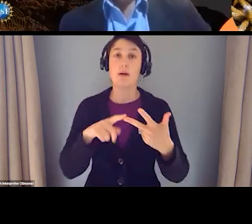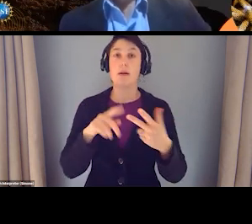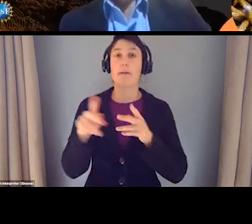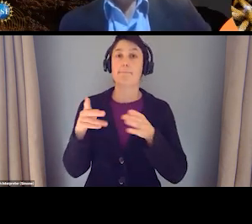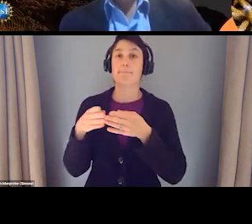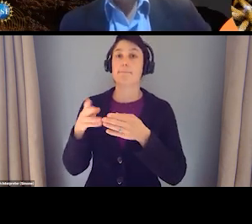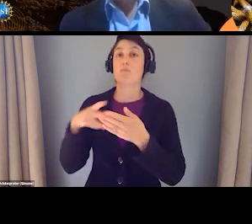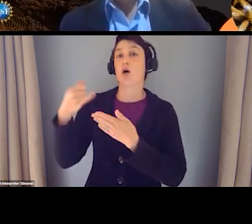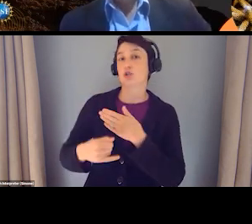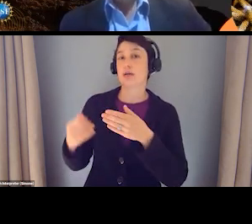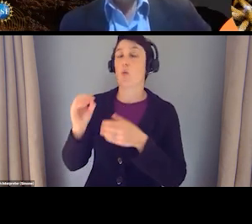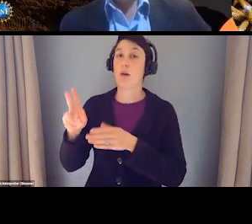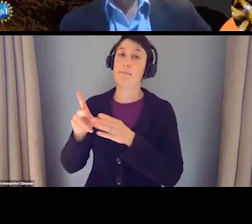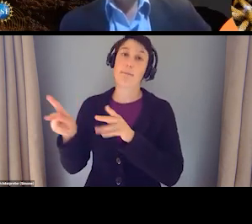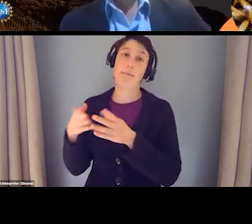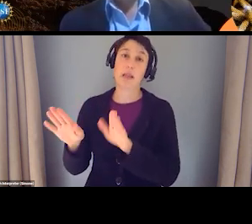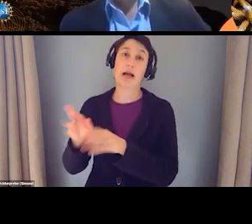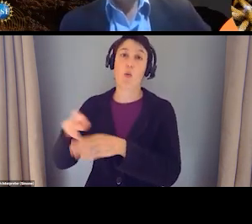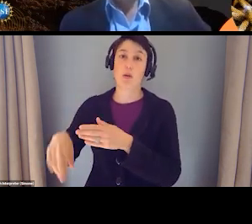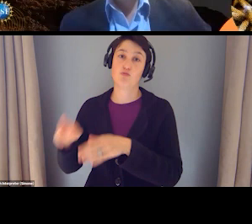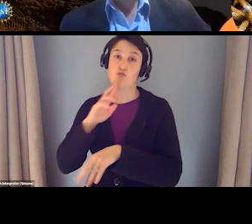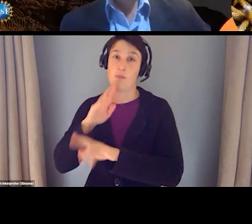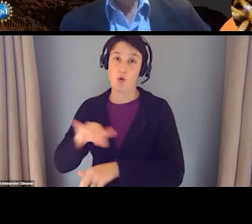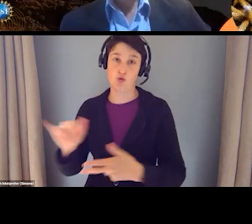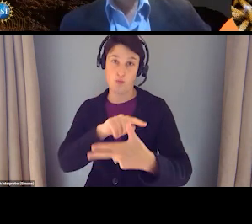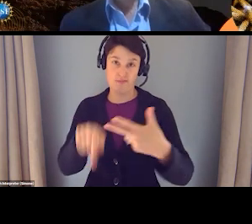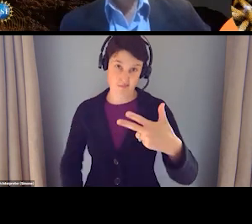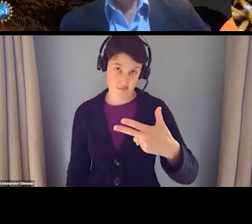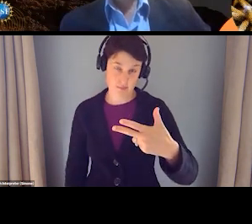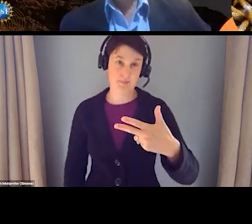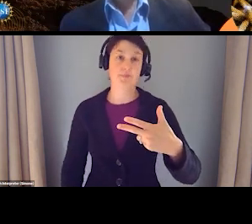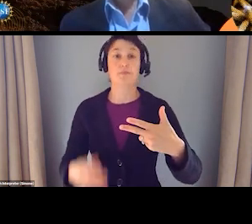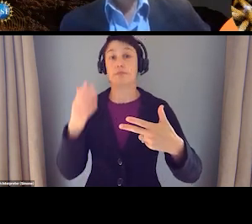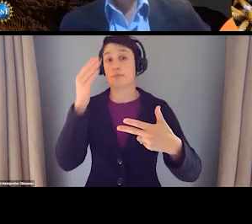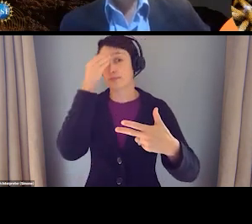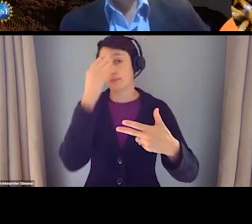I will say in the most recent PAPP guide we did take the opportunity to clarify